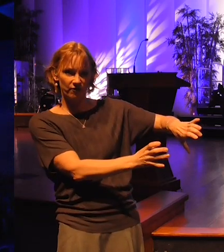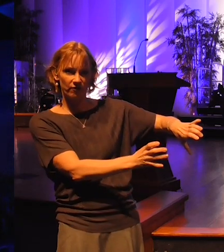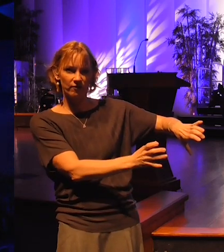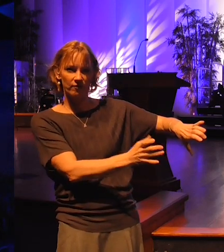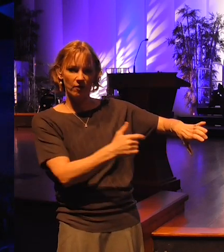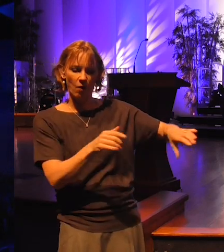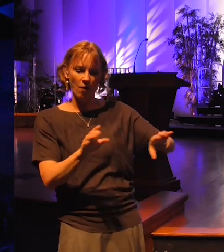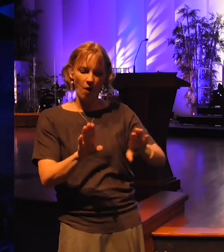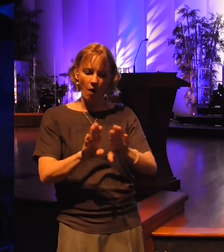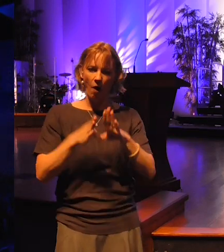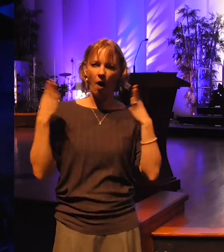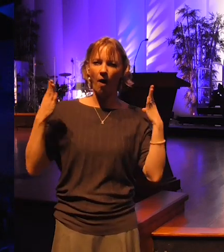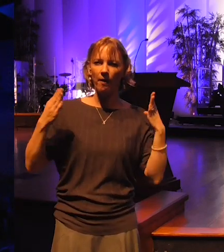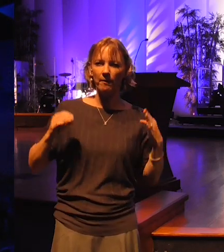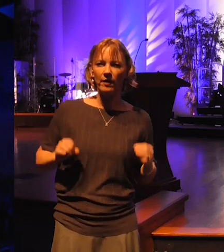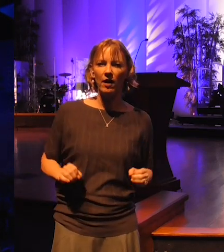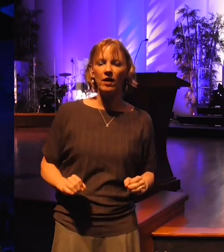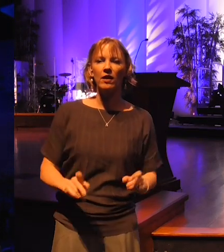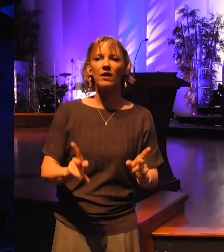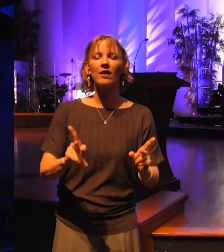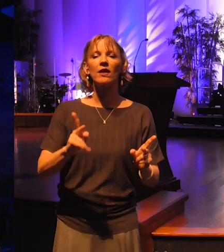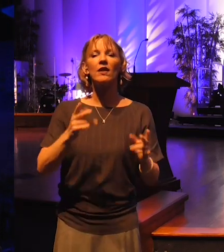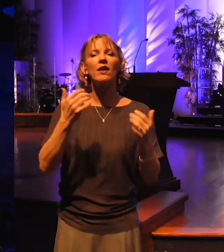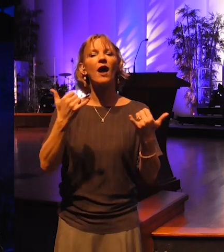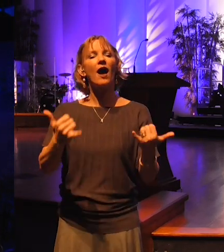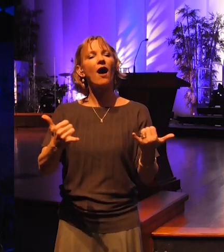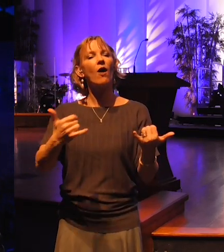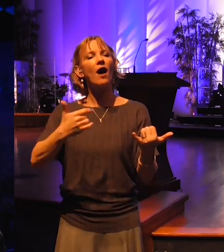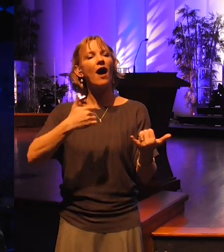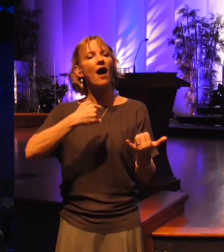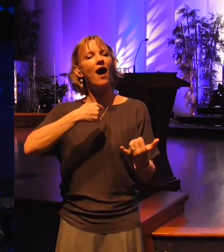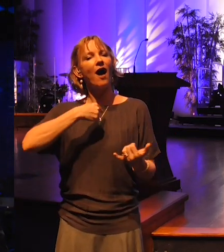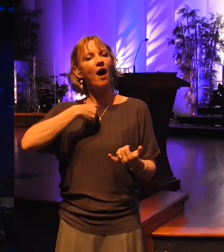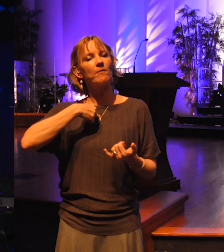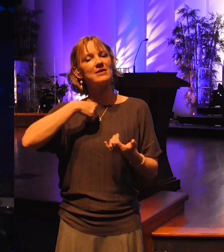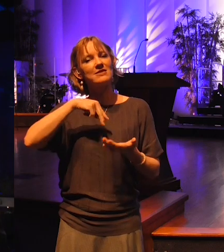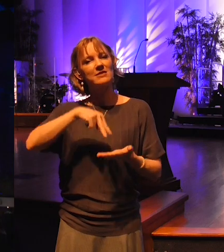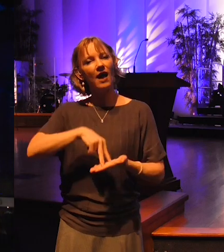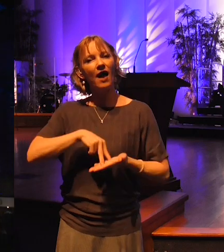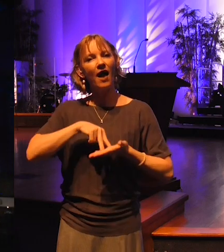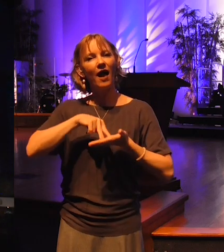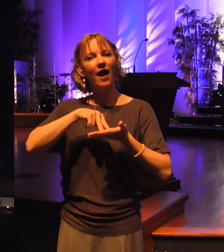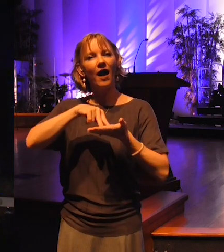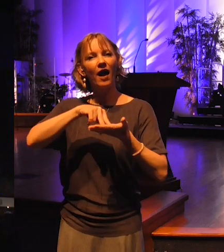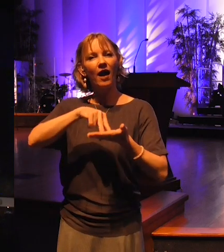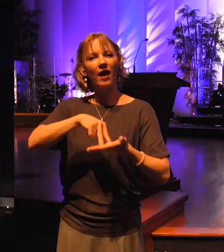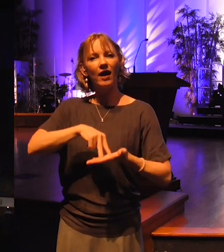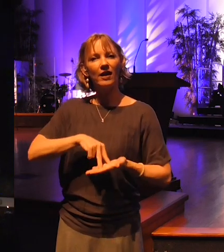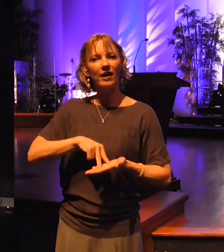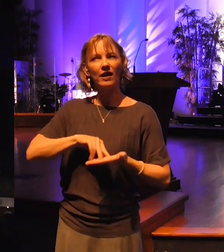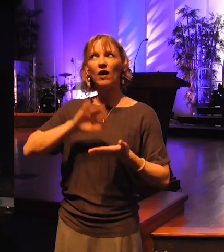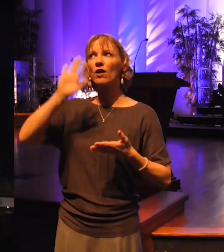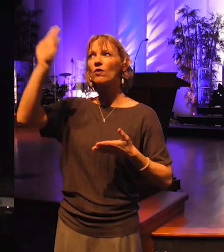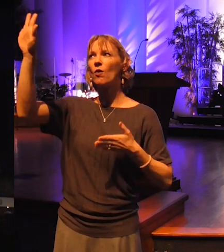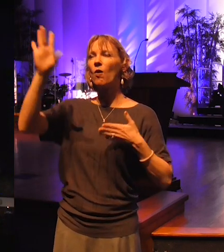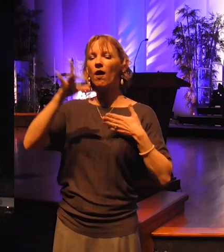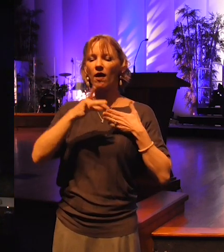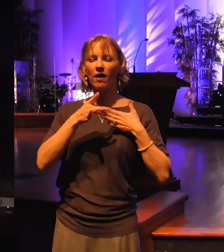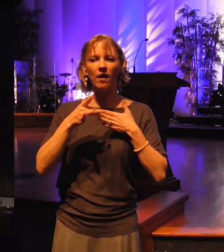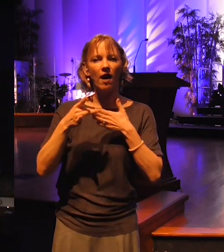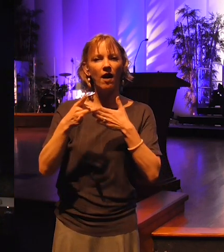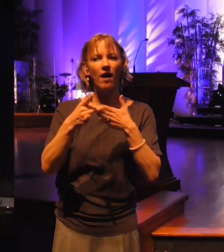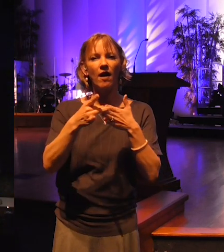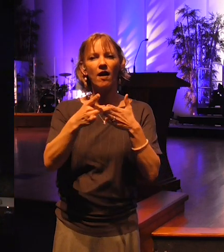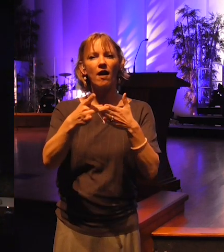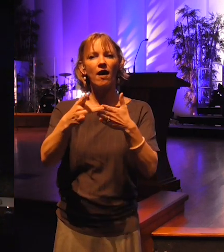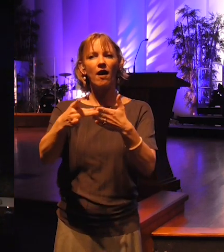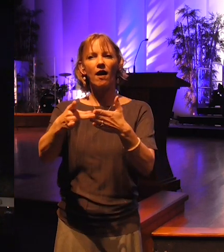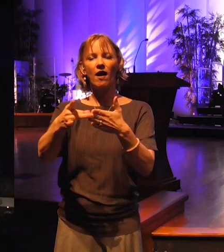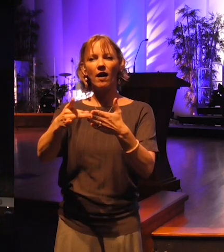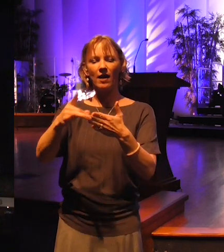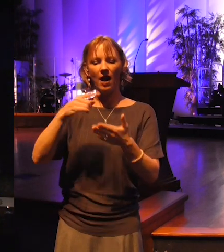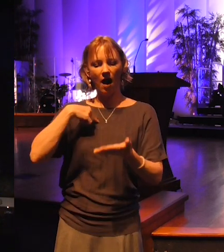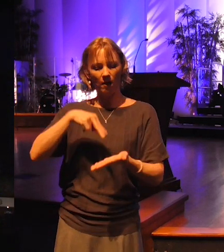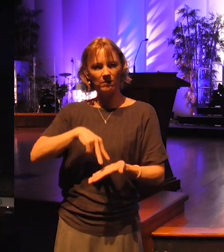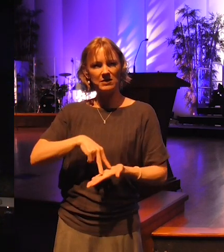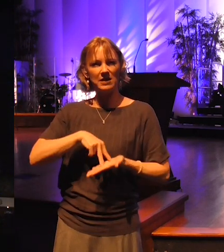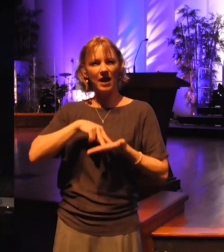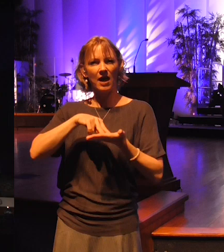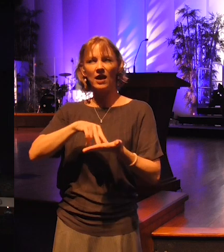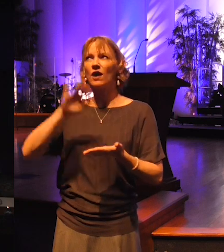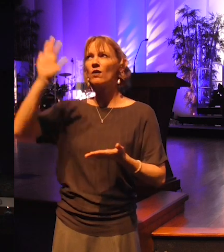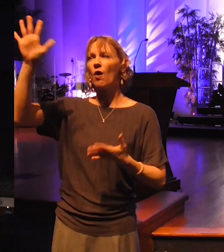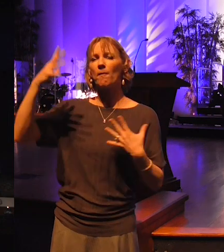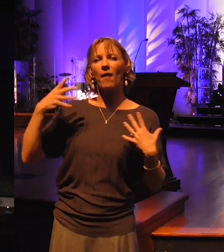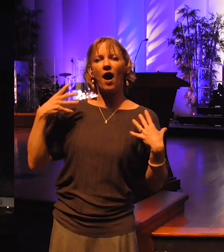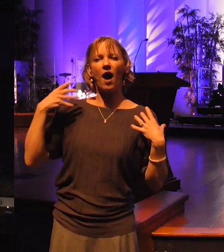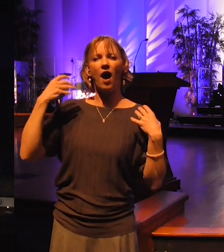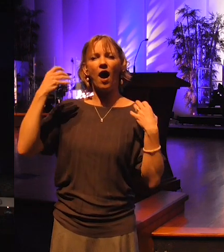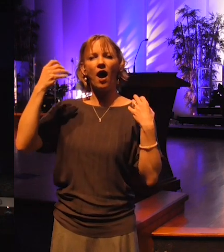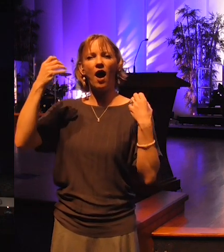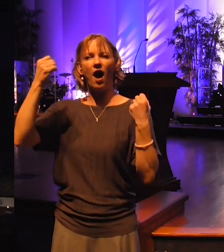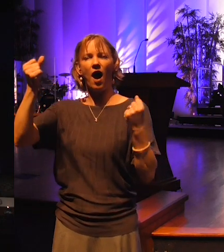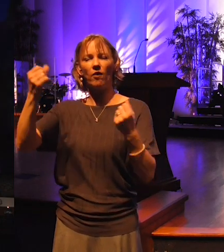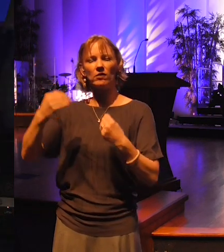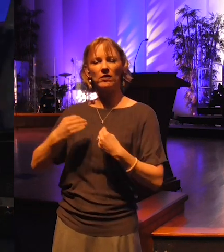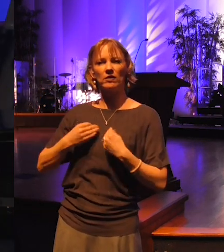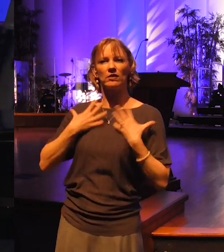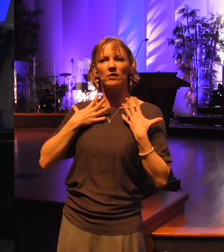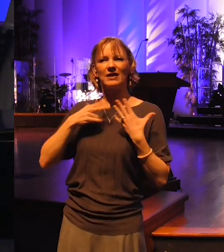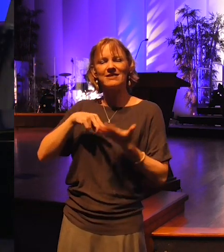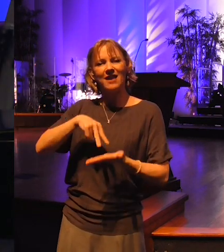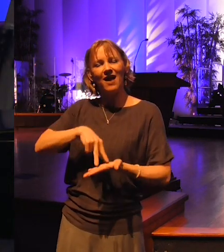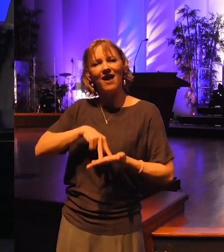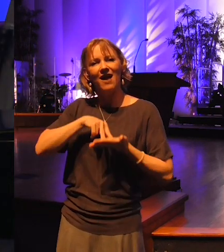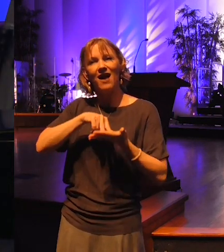and now I'm standing in the light standing in the power standing in the truth and I'm